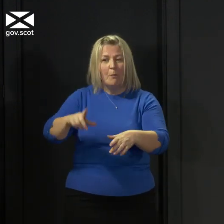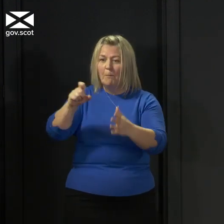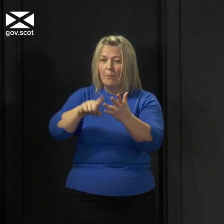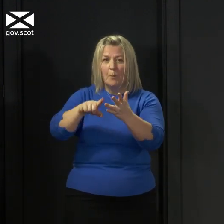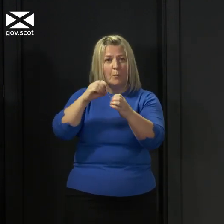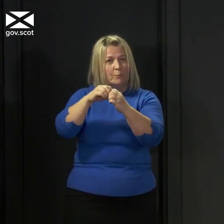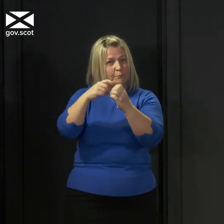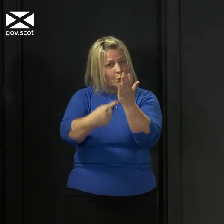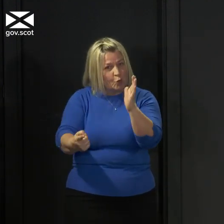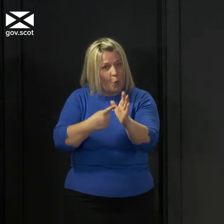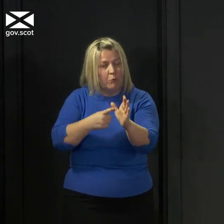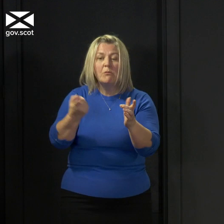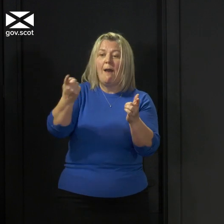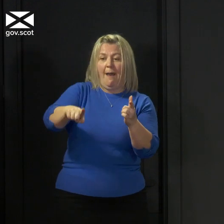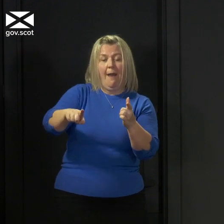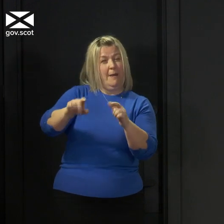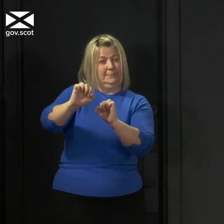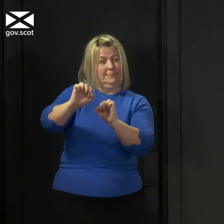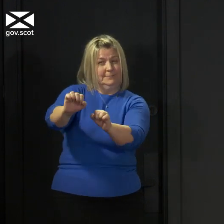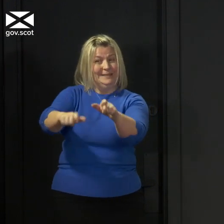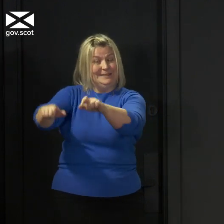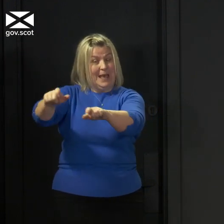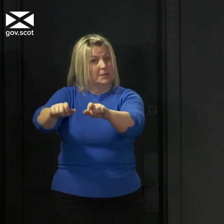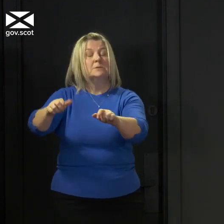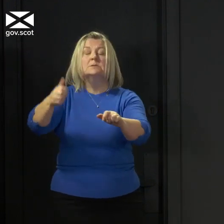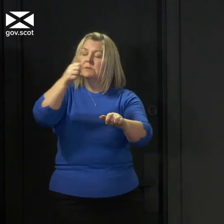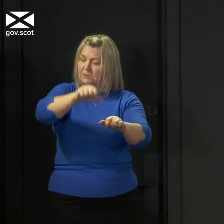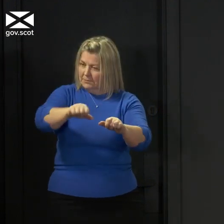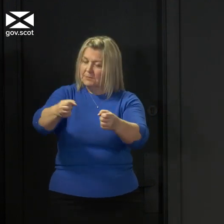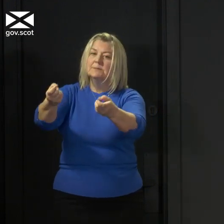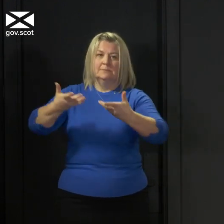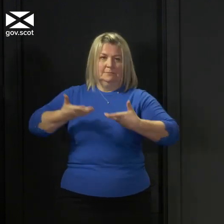additional advice and detail that I certainly feel as First Minister is